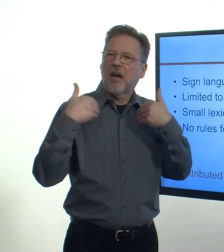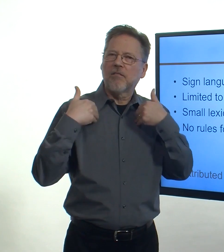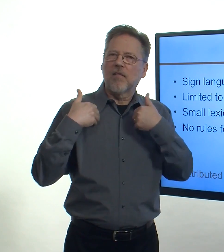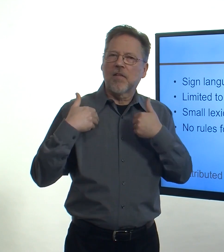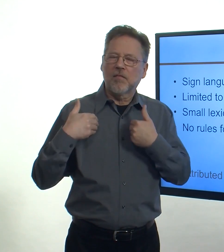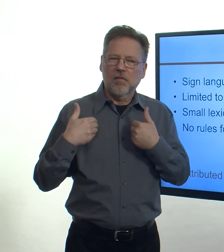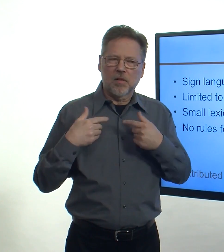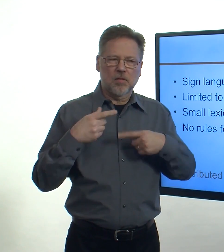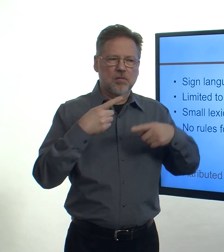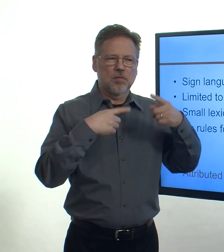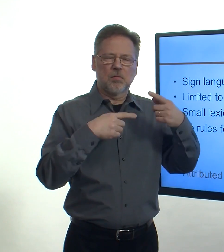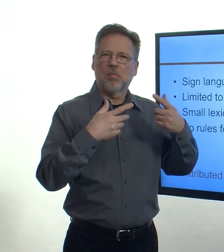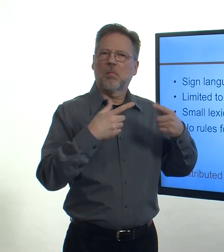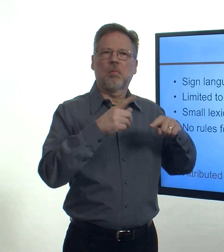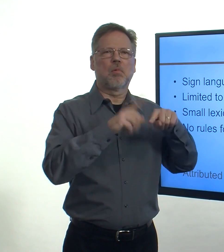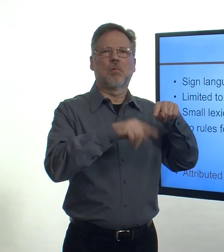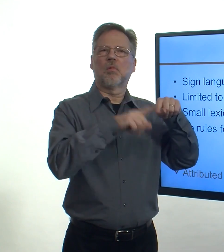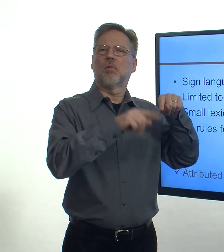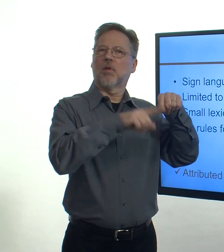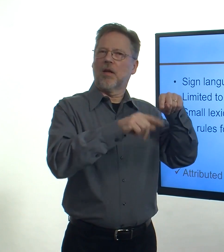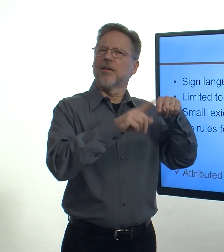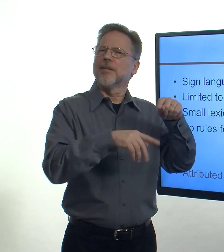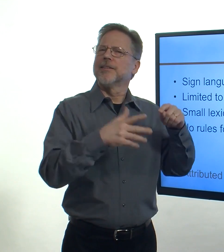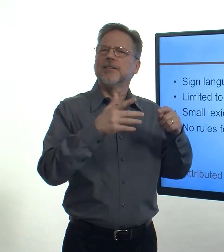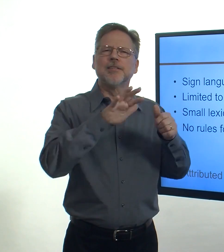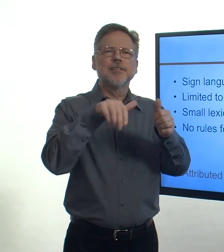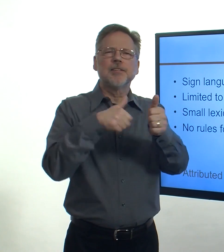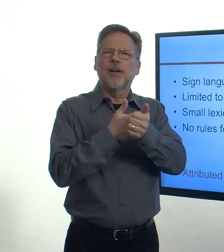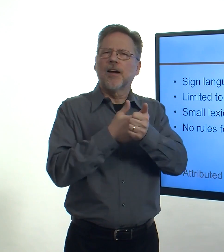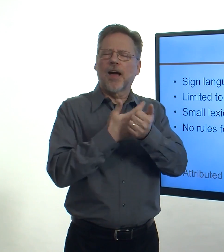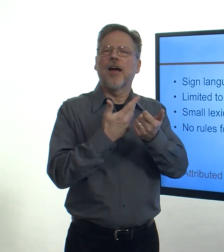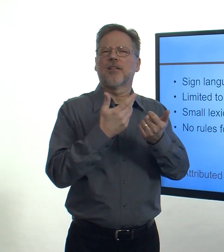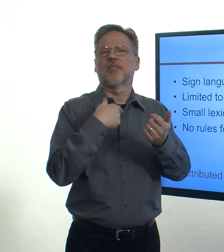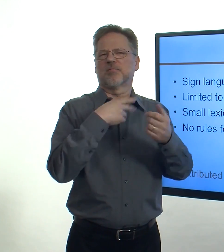Many mistakenly think that ASL is not capable of having the same structures.